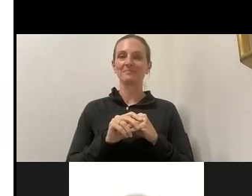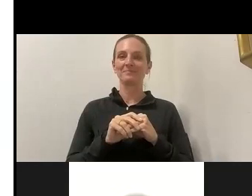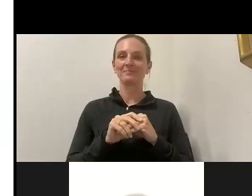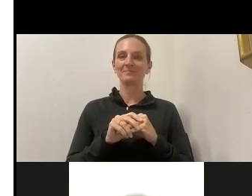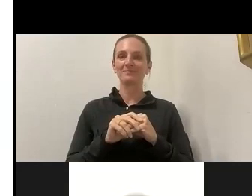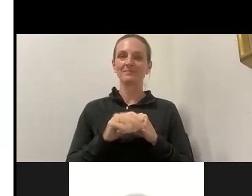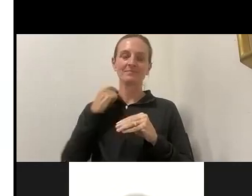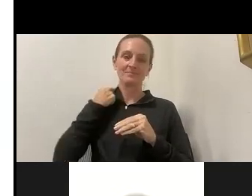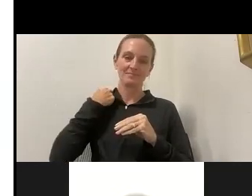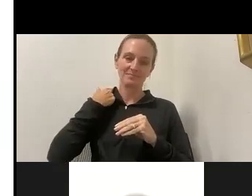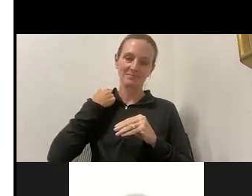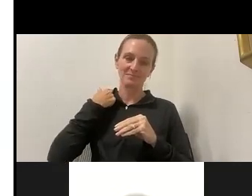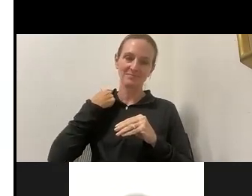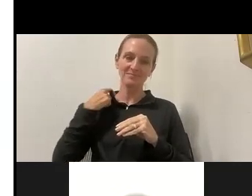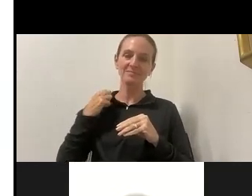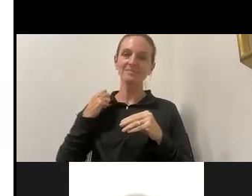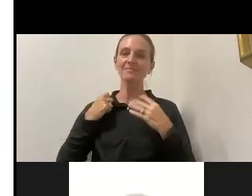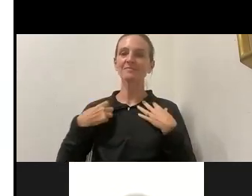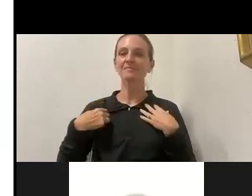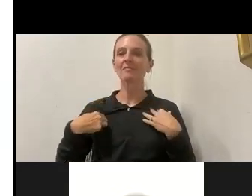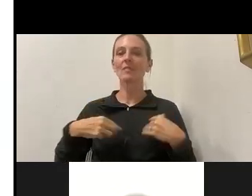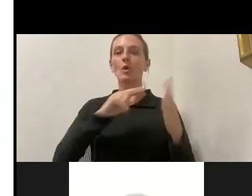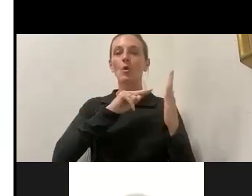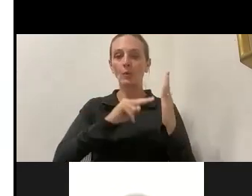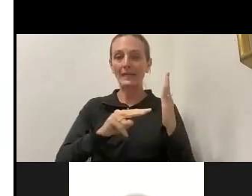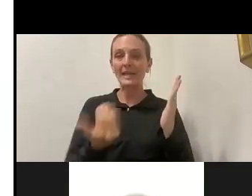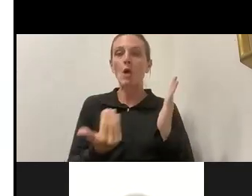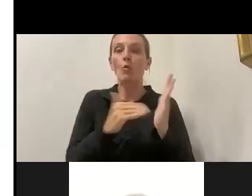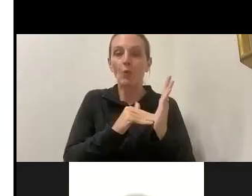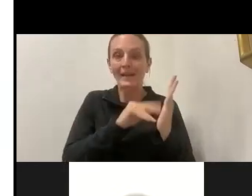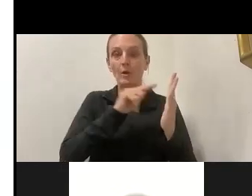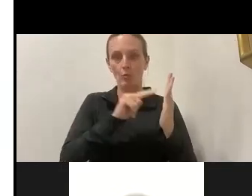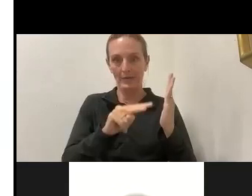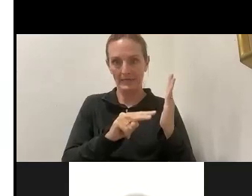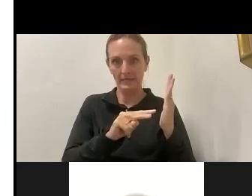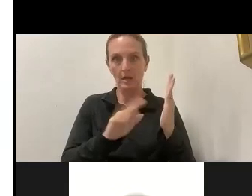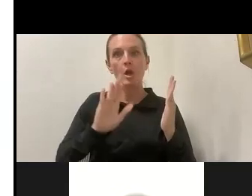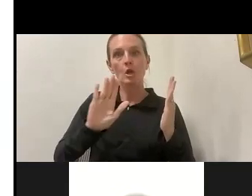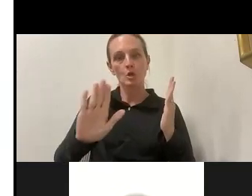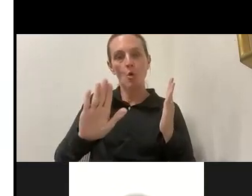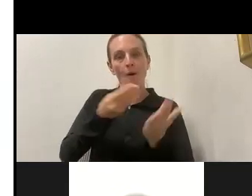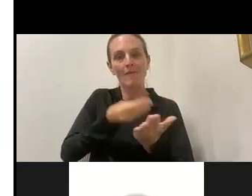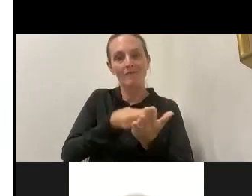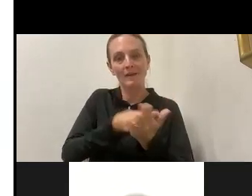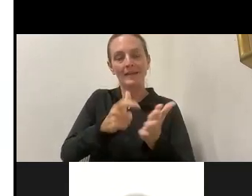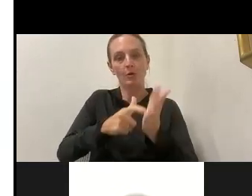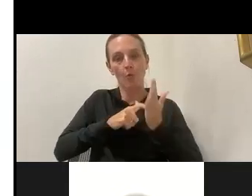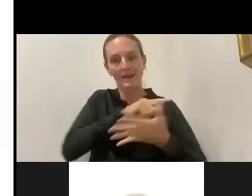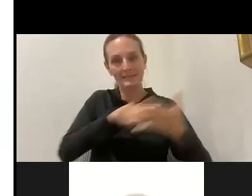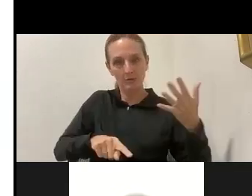read and reread the funding criteria. You want to make sure your project fits within this criteria and you don't waste your time